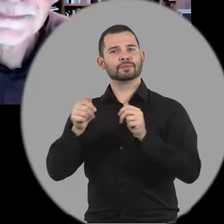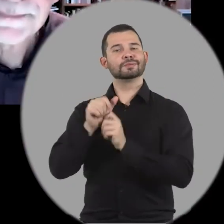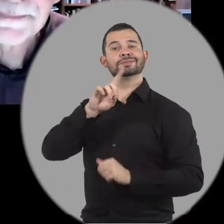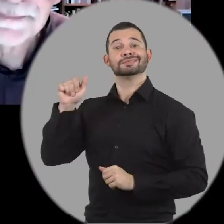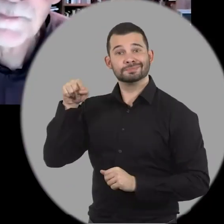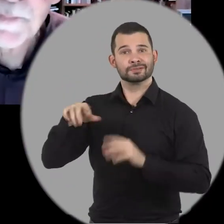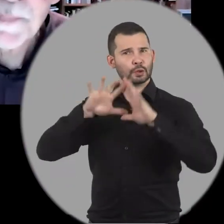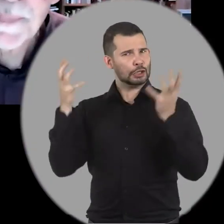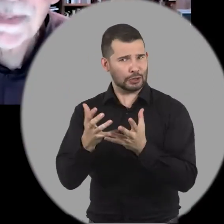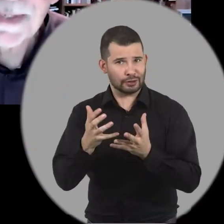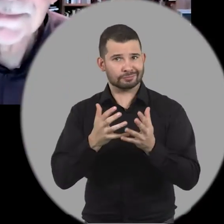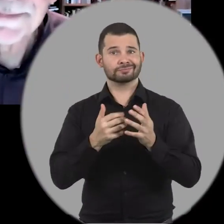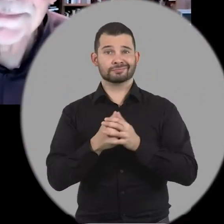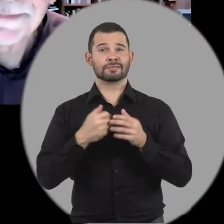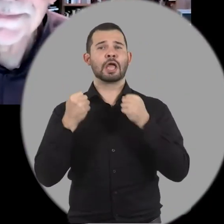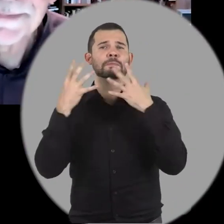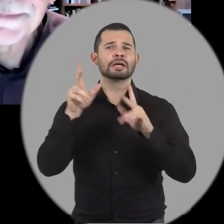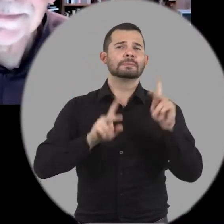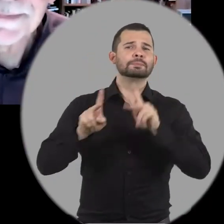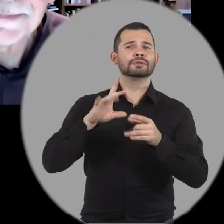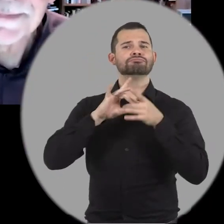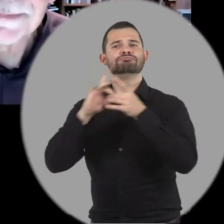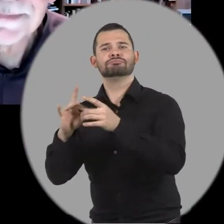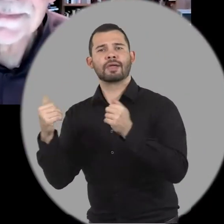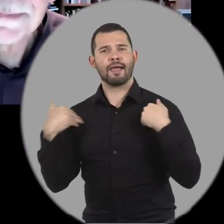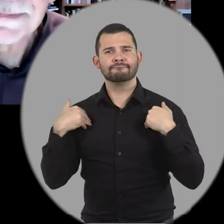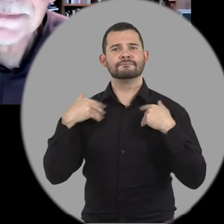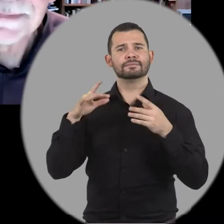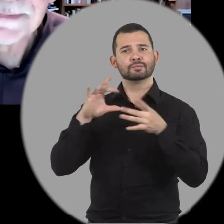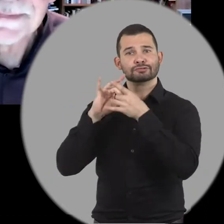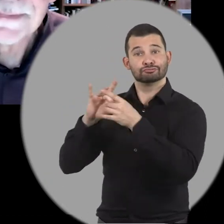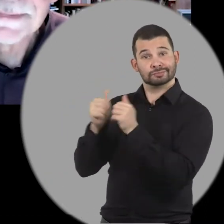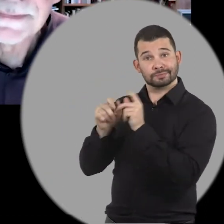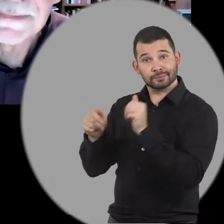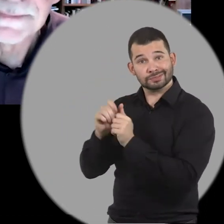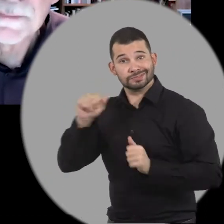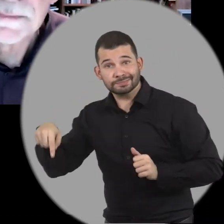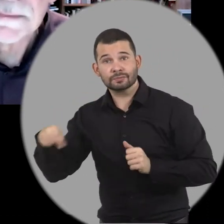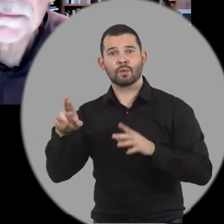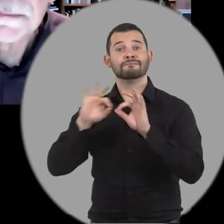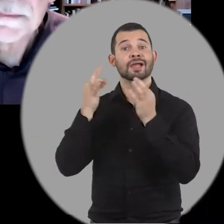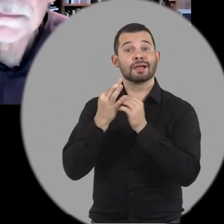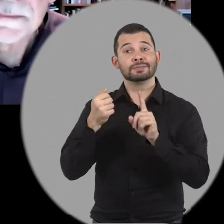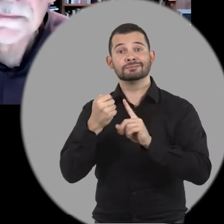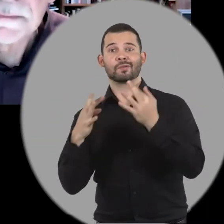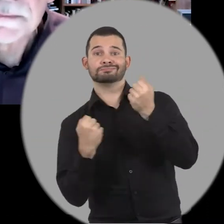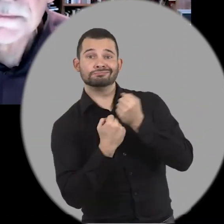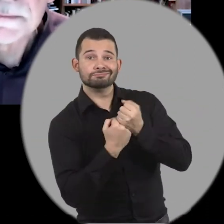Okay, what more in addition to reframing the notion of disability. What more do we need to do